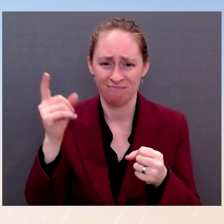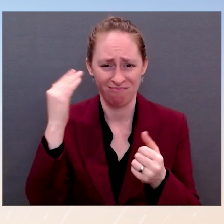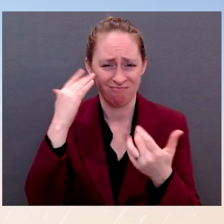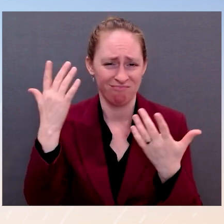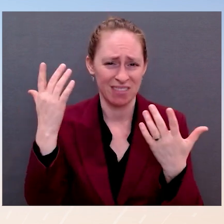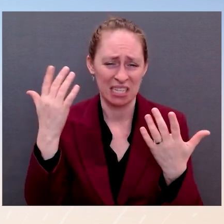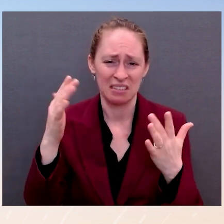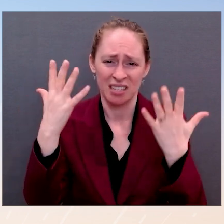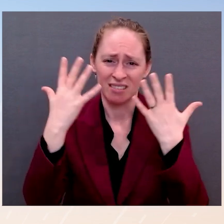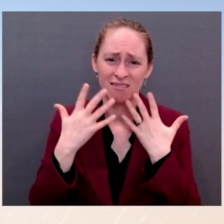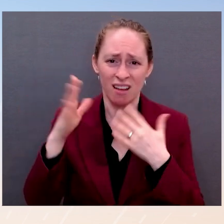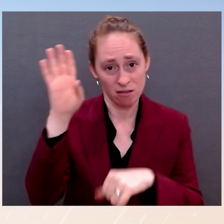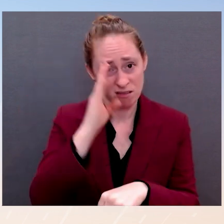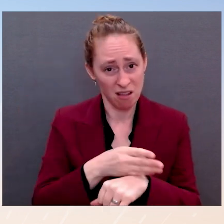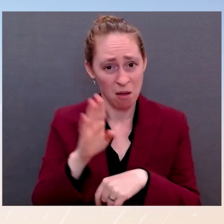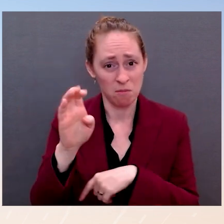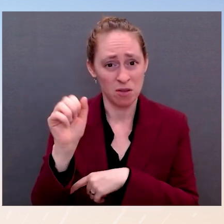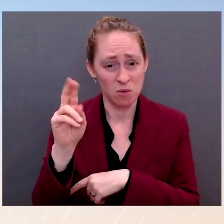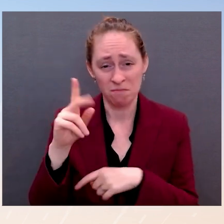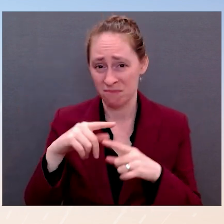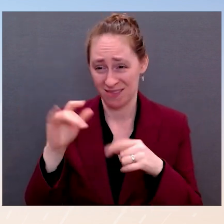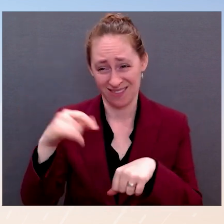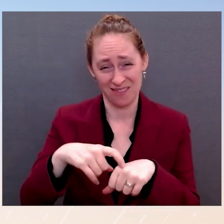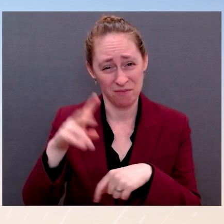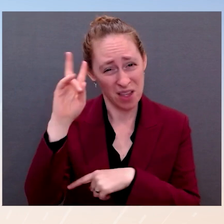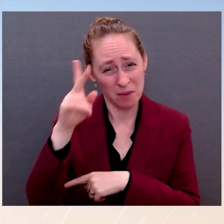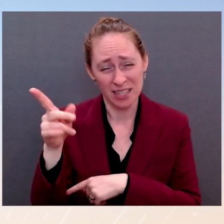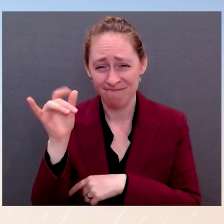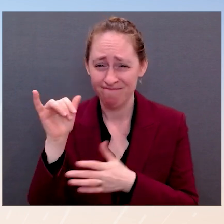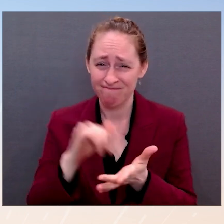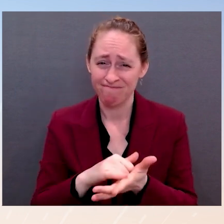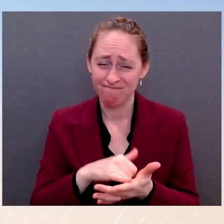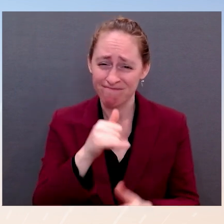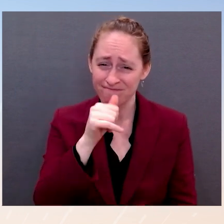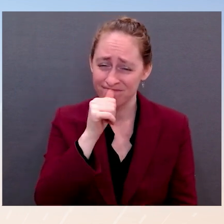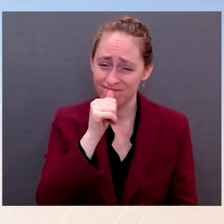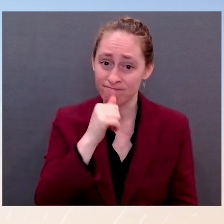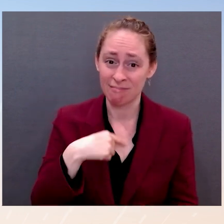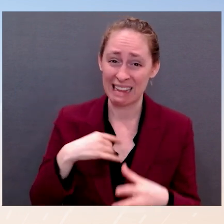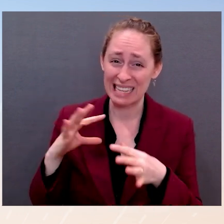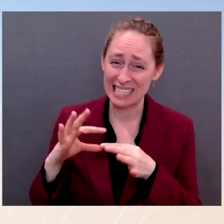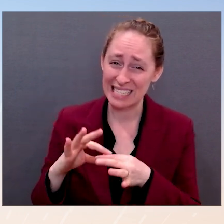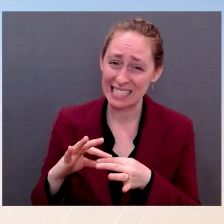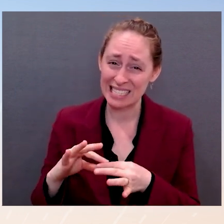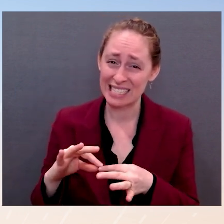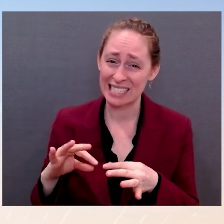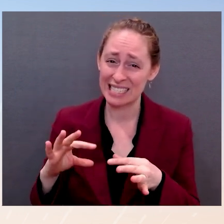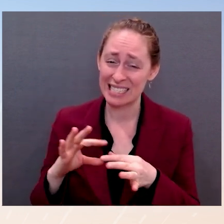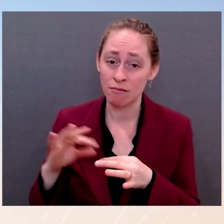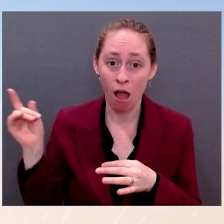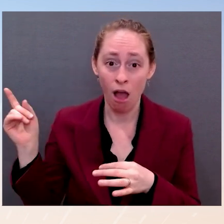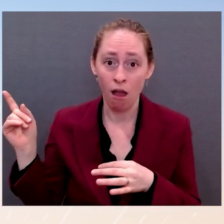as vice President . But when I told him about my diagnosis, even though he was a little bit stunned when I first told him